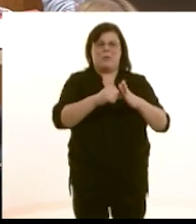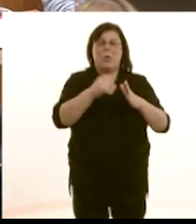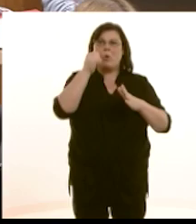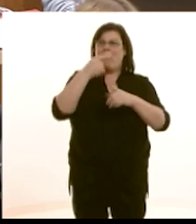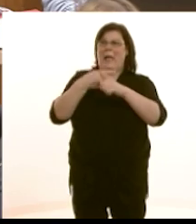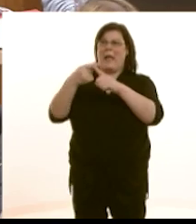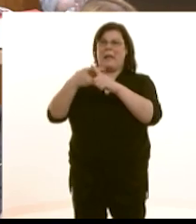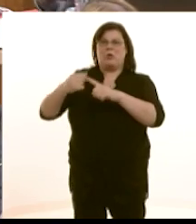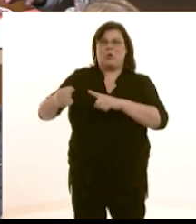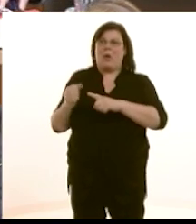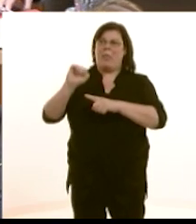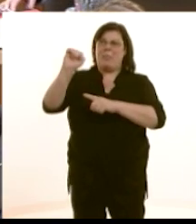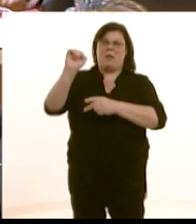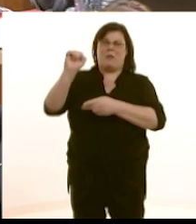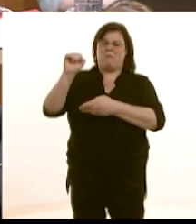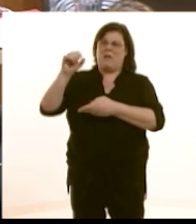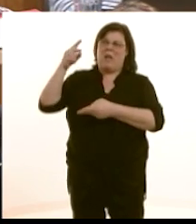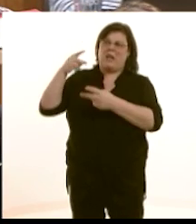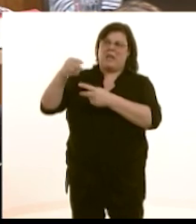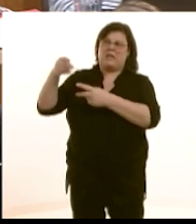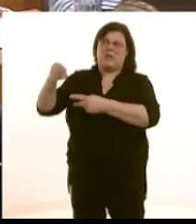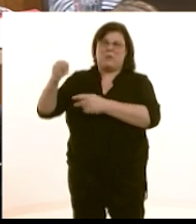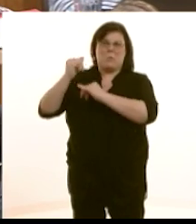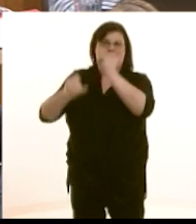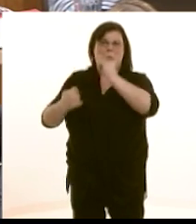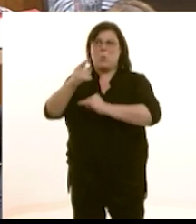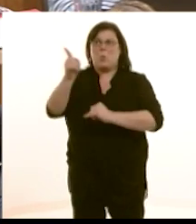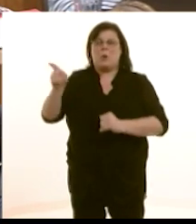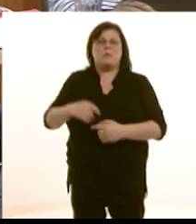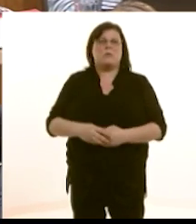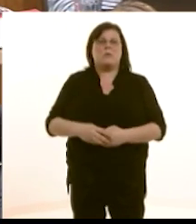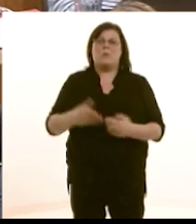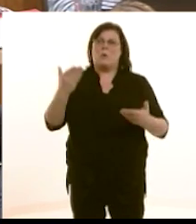and in Scotland. We know that, put against the overall income for universities, the cuts